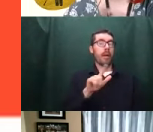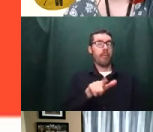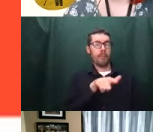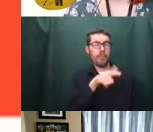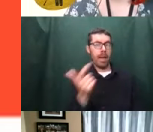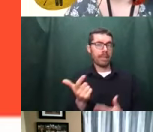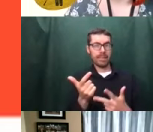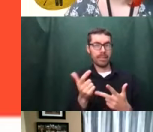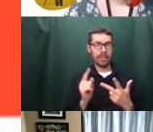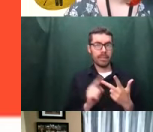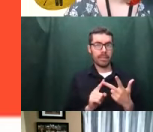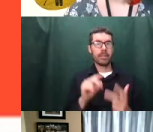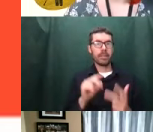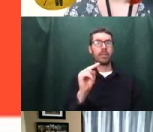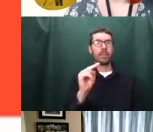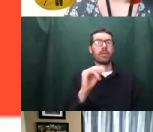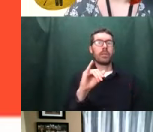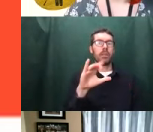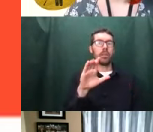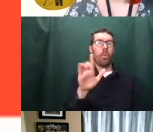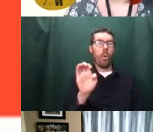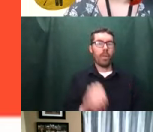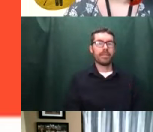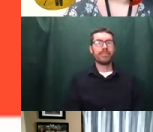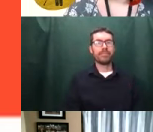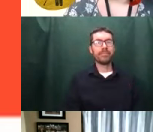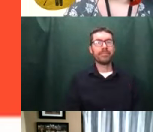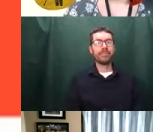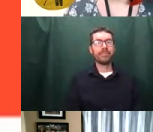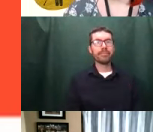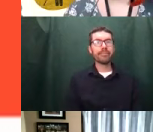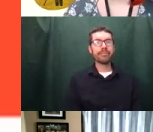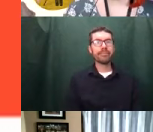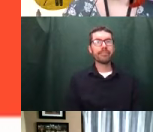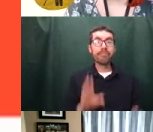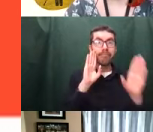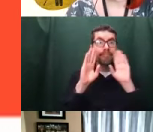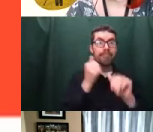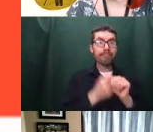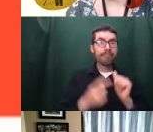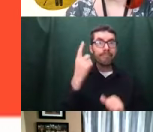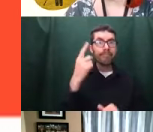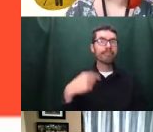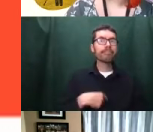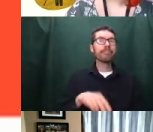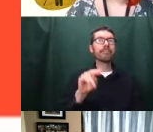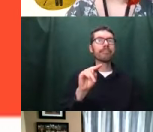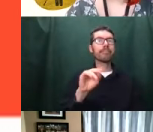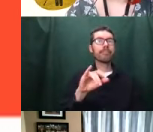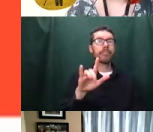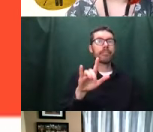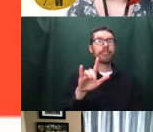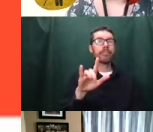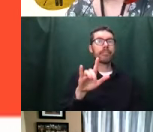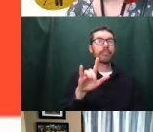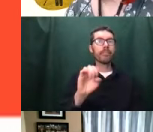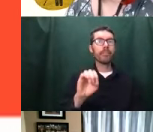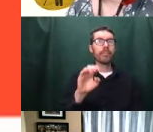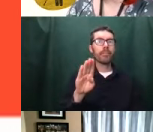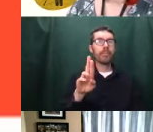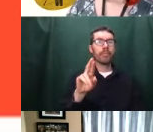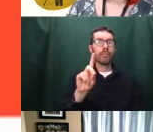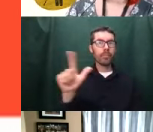Nicole: Hi everyone. My name's Nicole Bertzel. My pronouns are she/her. I am a white woman